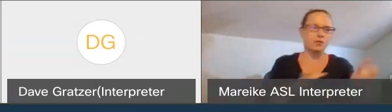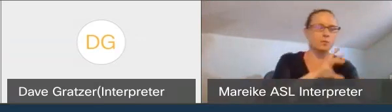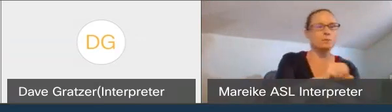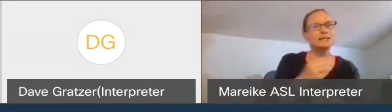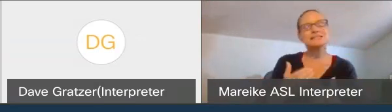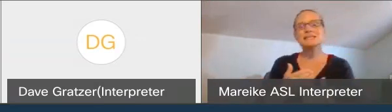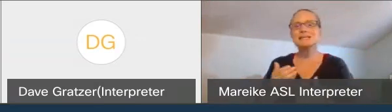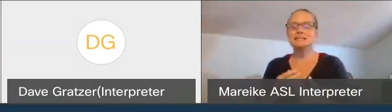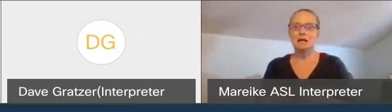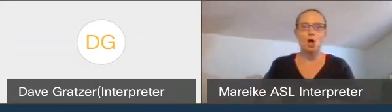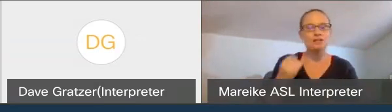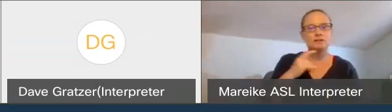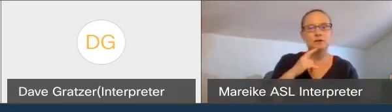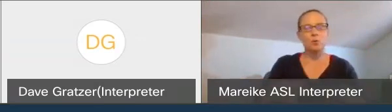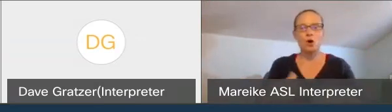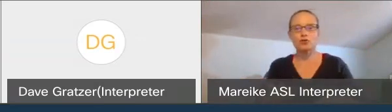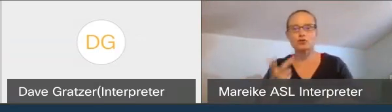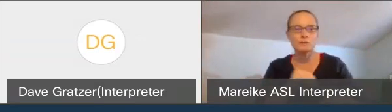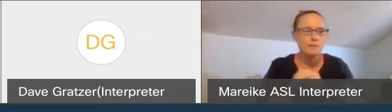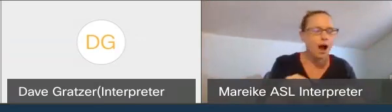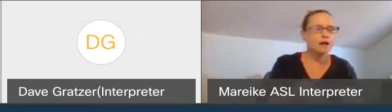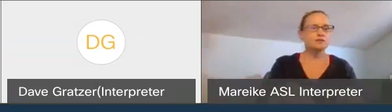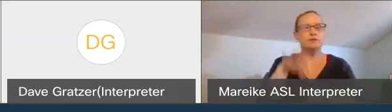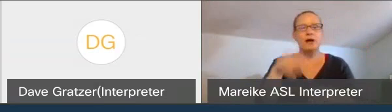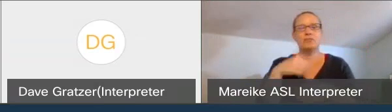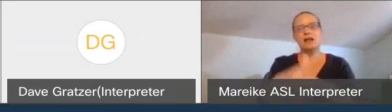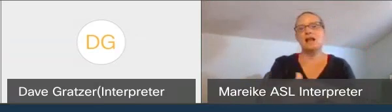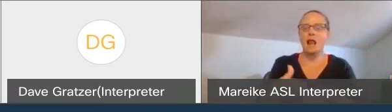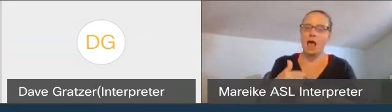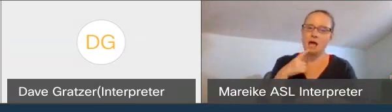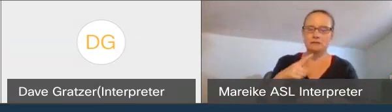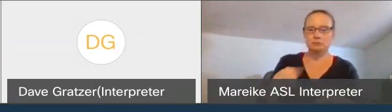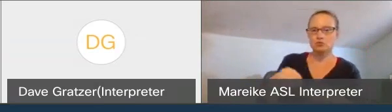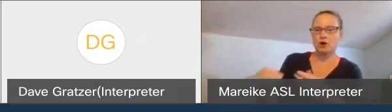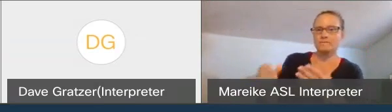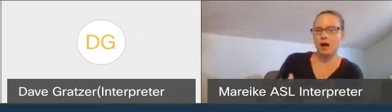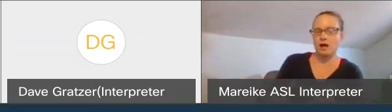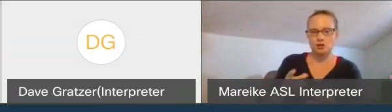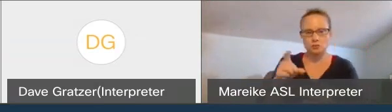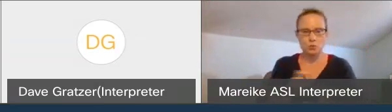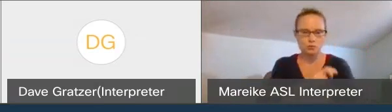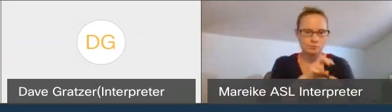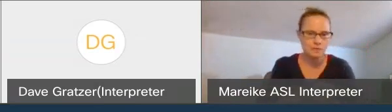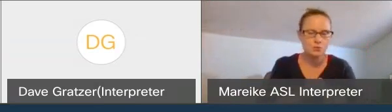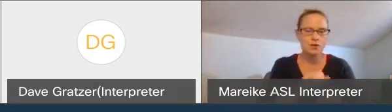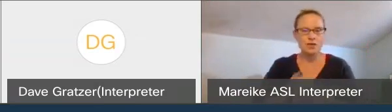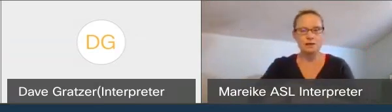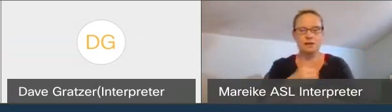when you have to walk 3 miles to find the next provider that you're supposed to meet with that day. Um, and so that's-- that's 1 of the barriers